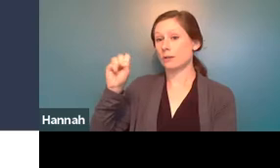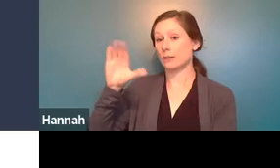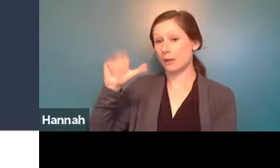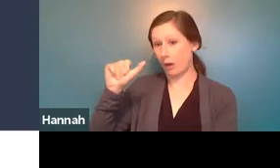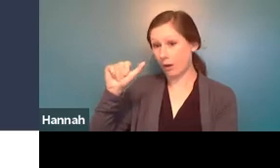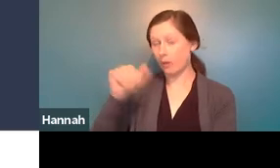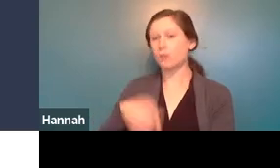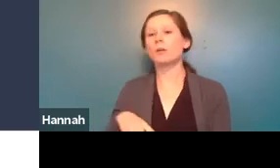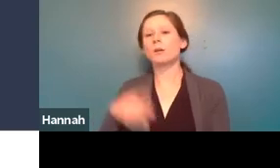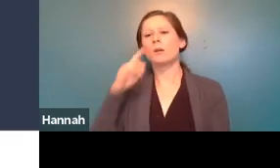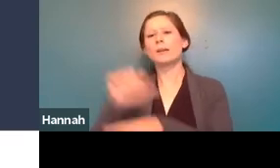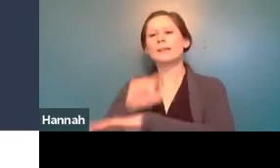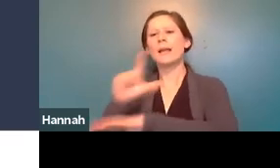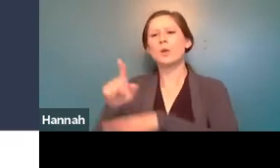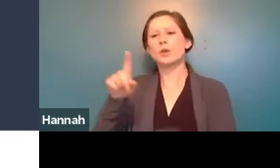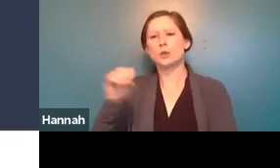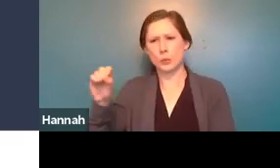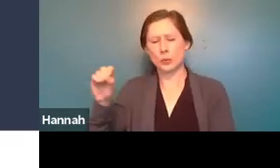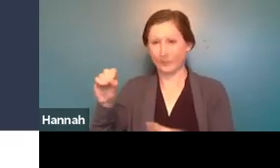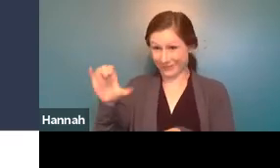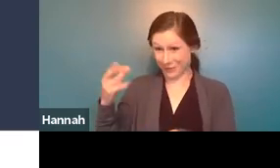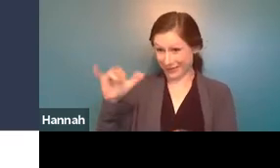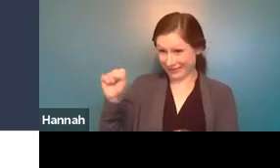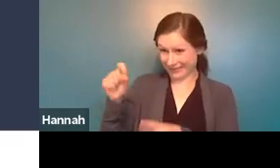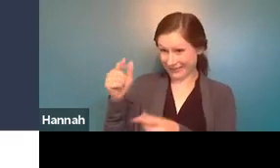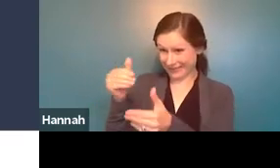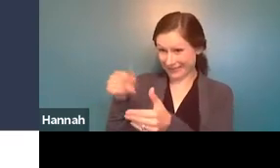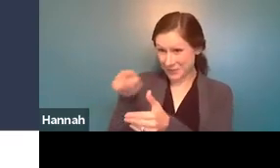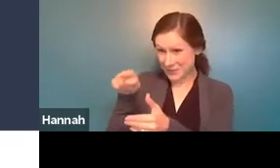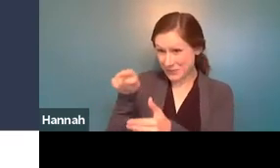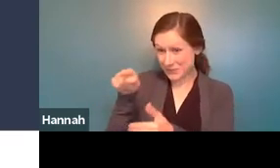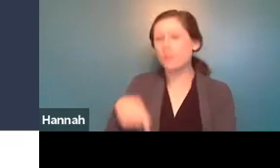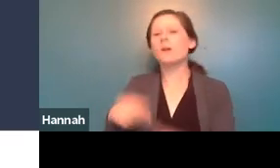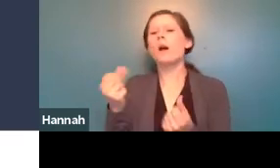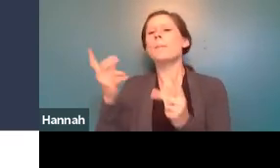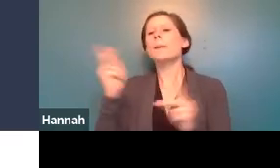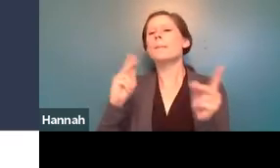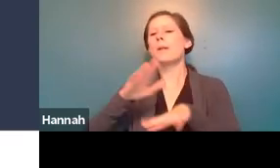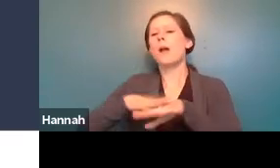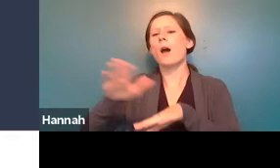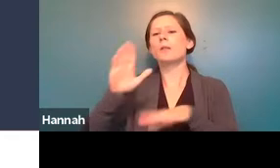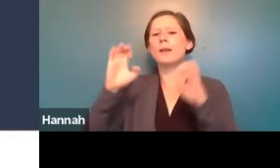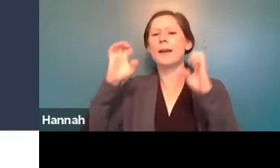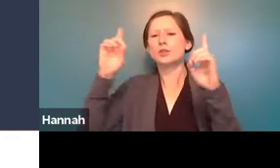the St. Louis Zoo. so Chris, get ready. How many people are on your education team creating four to six hours of content